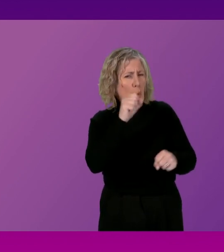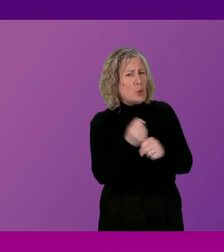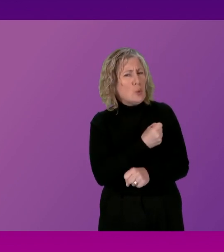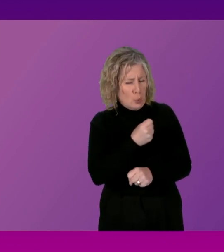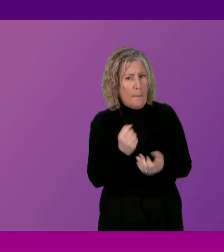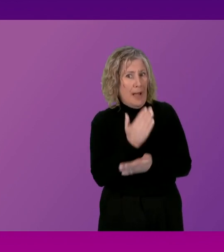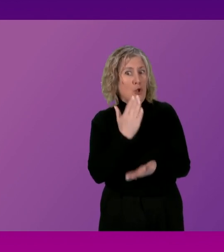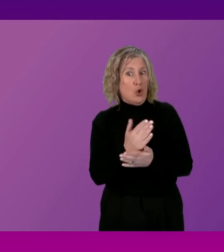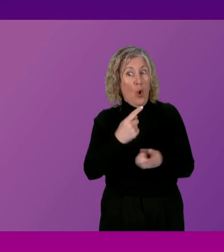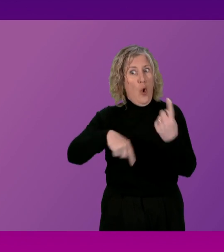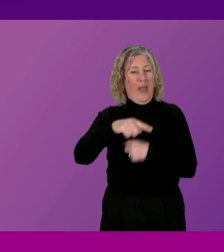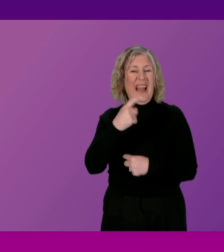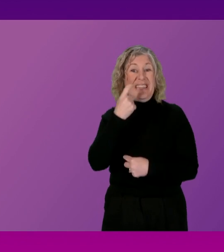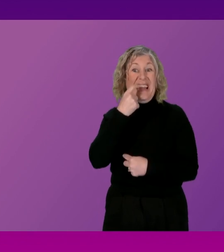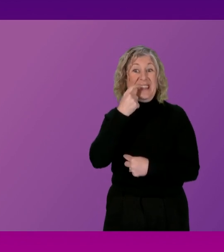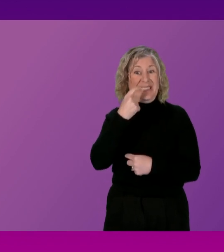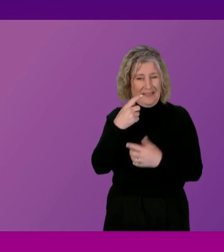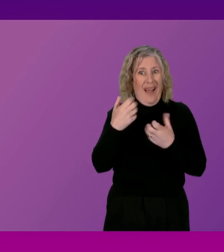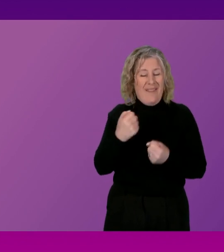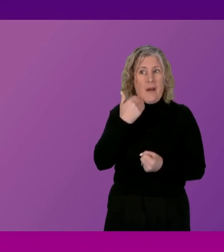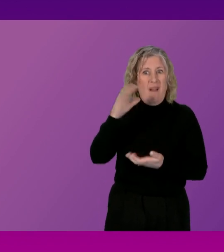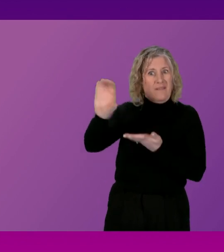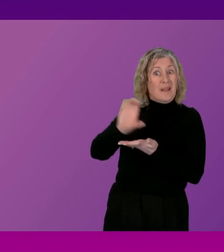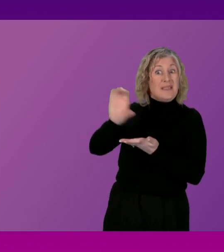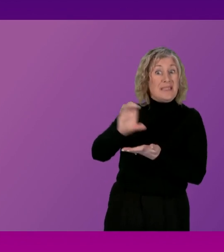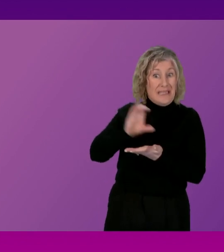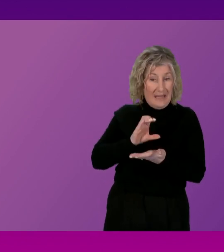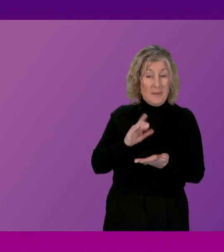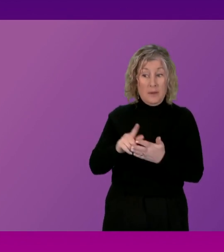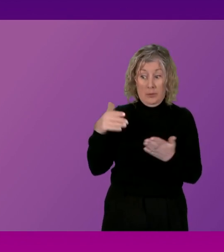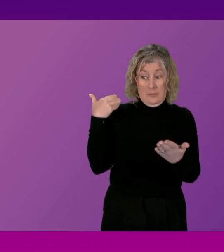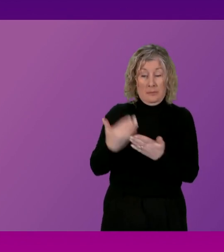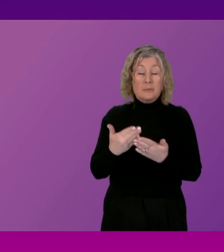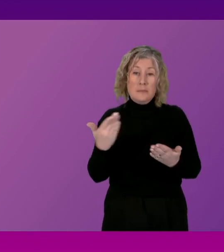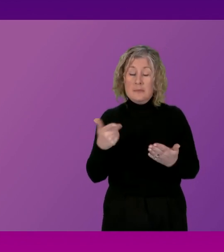dentists are suitably funded to be able to continue taking on NHS patients, in light